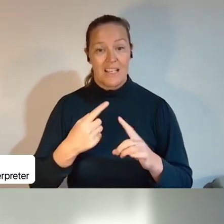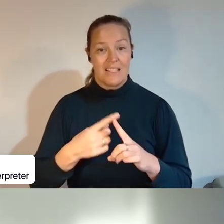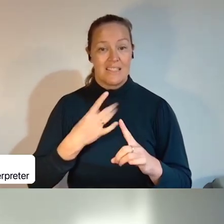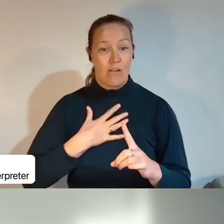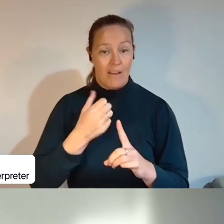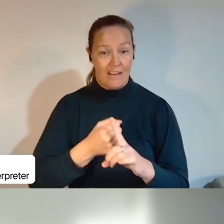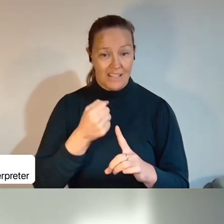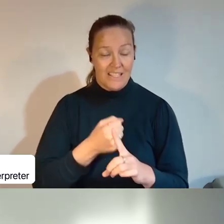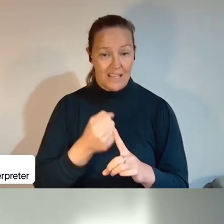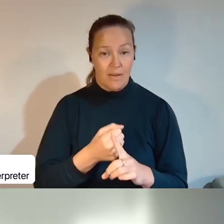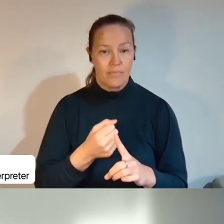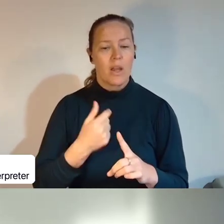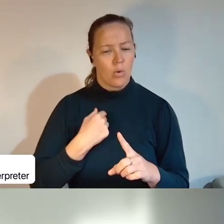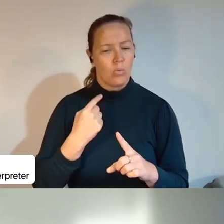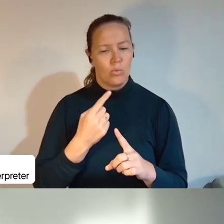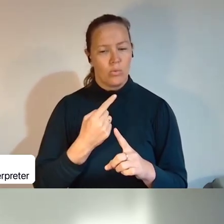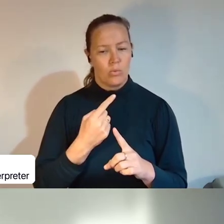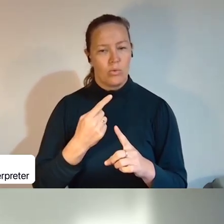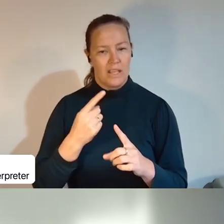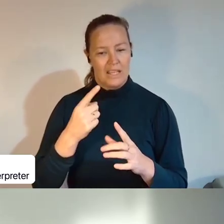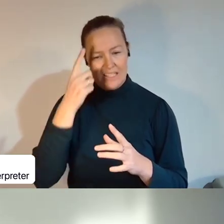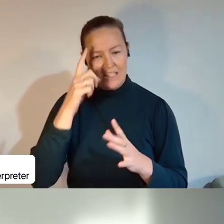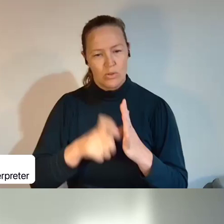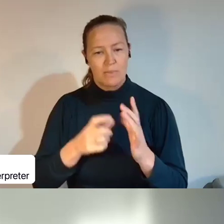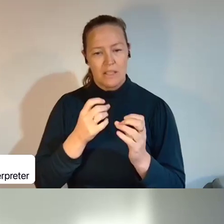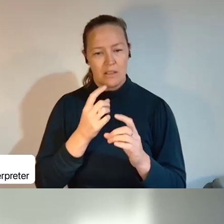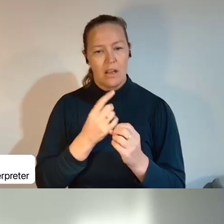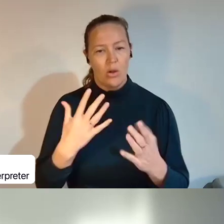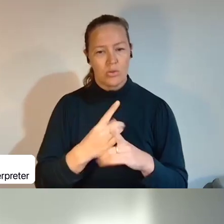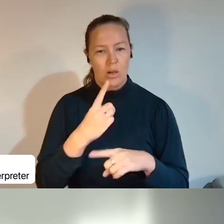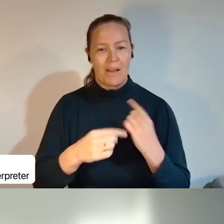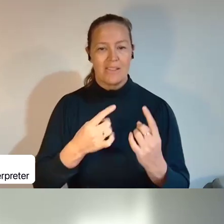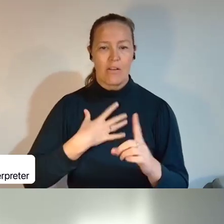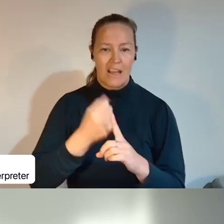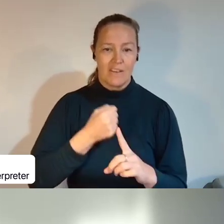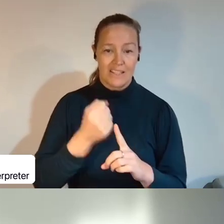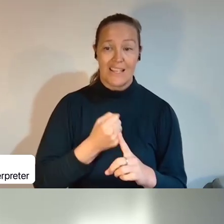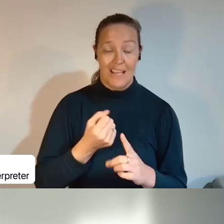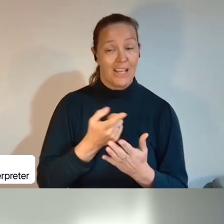about self advocacy in the world of intellectual disability, and you're all very lucky enough to